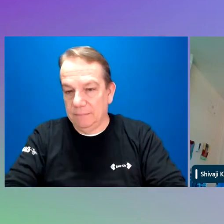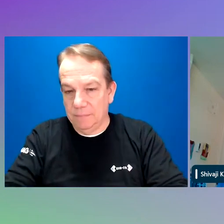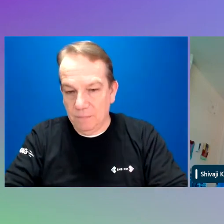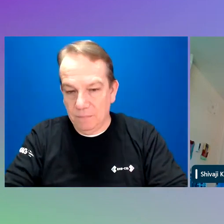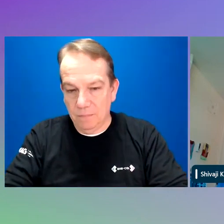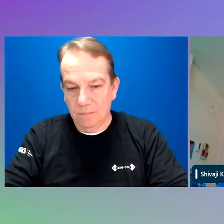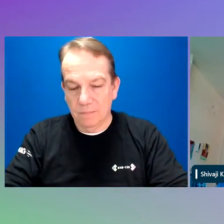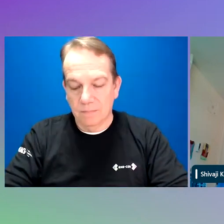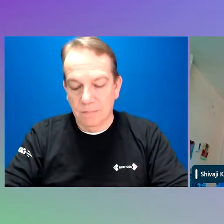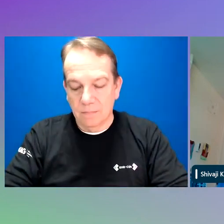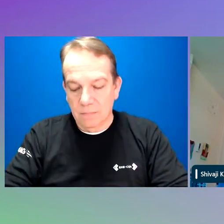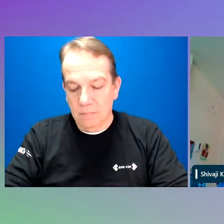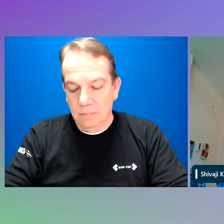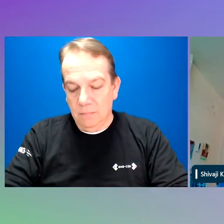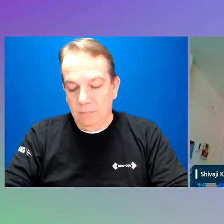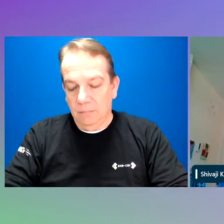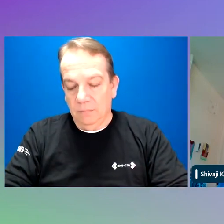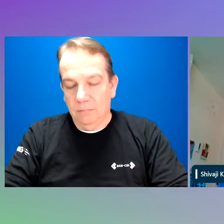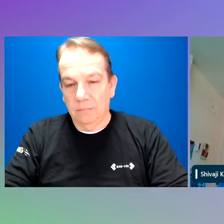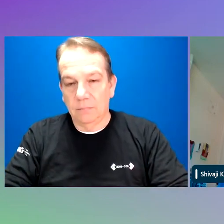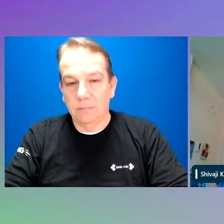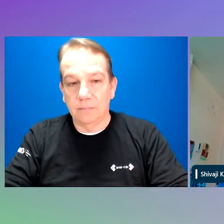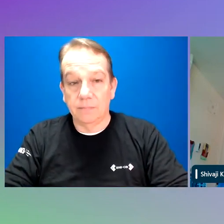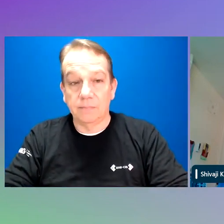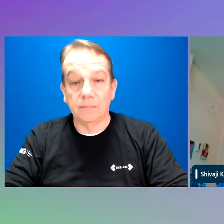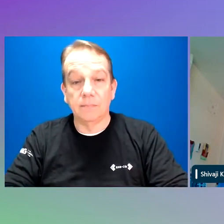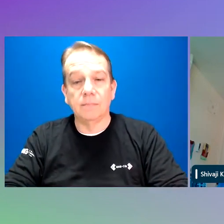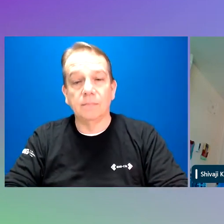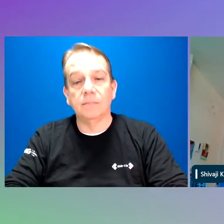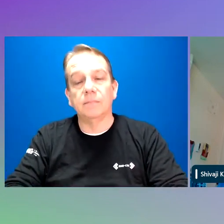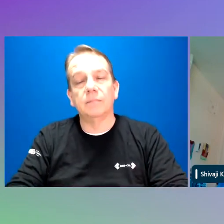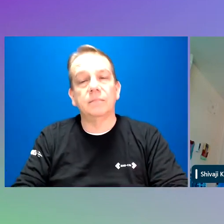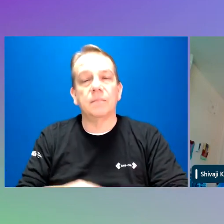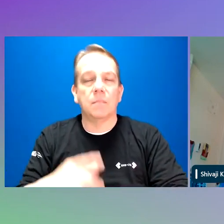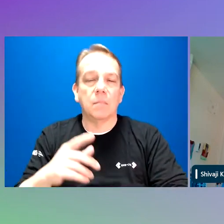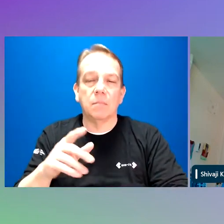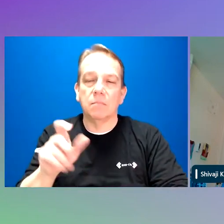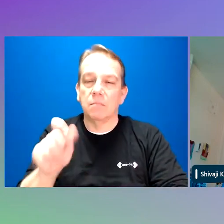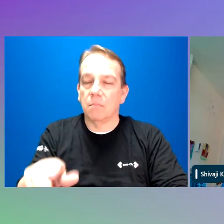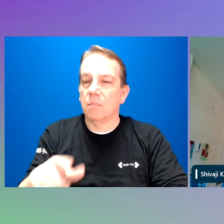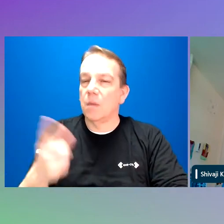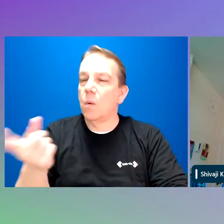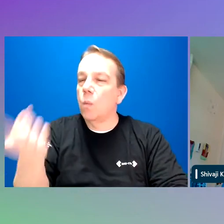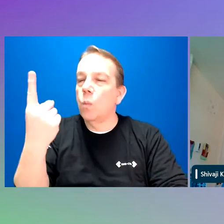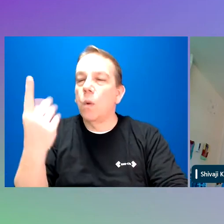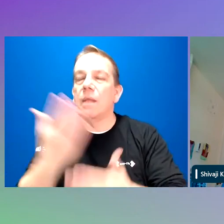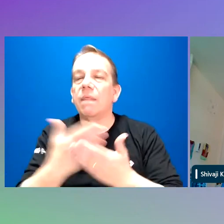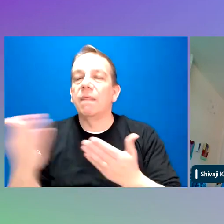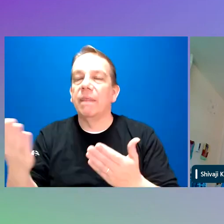was there one thing in particular that helped drive the